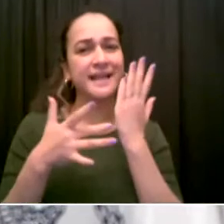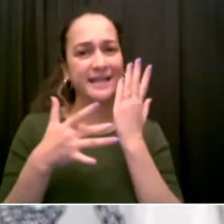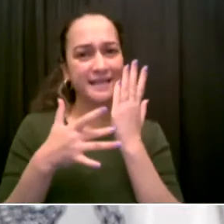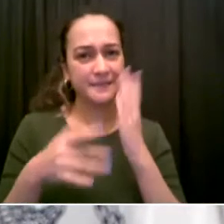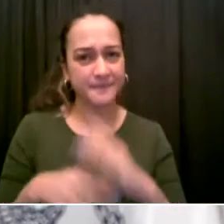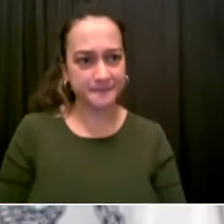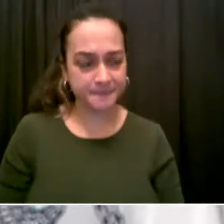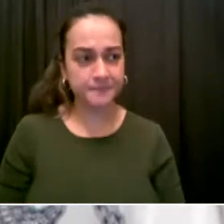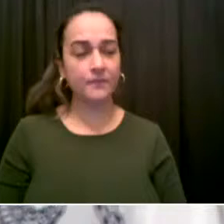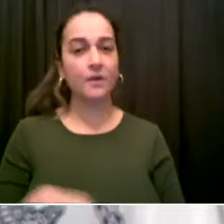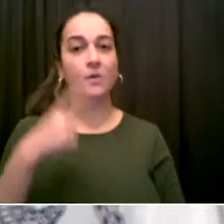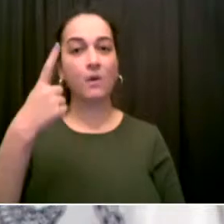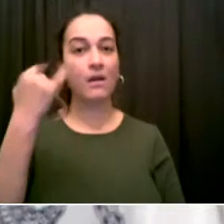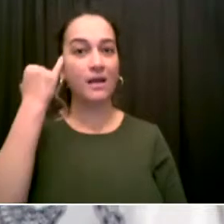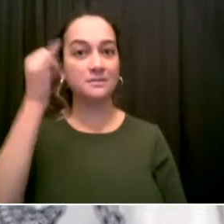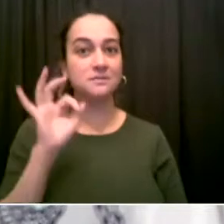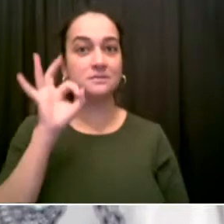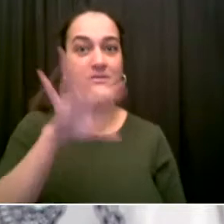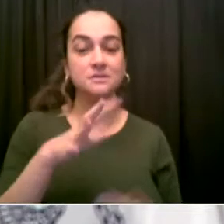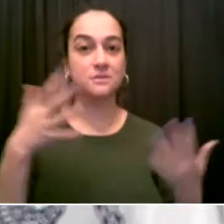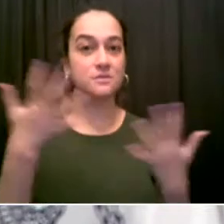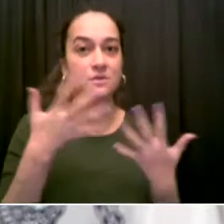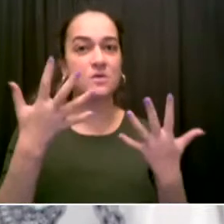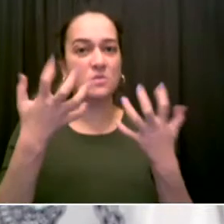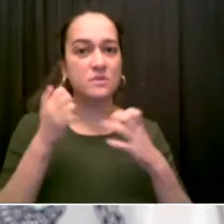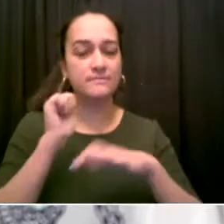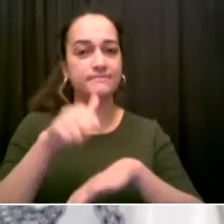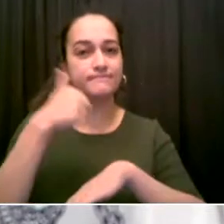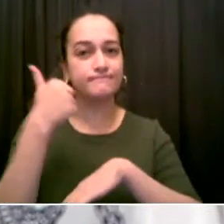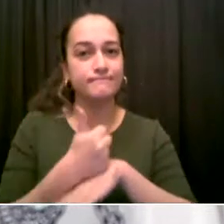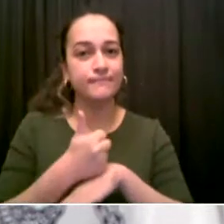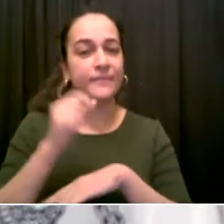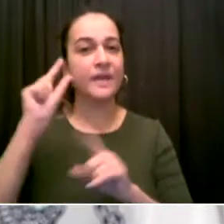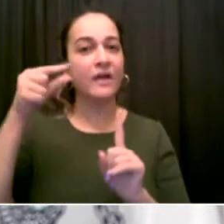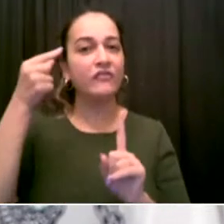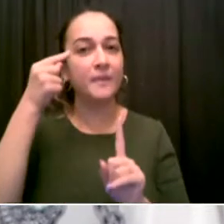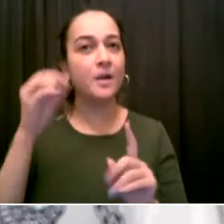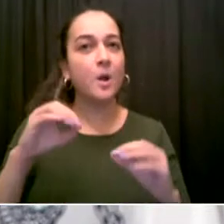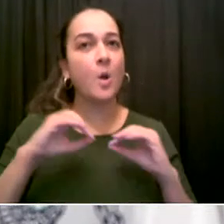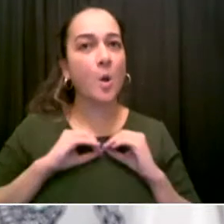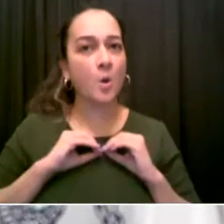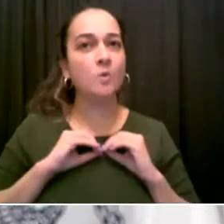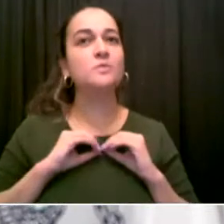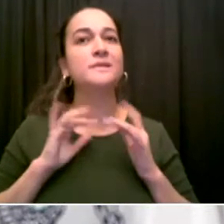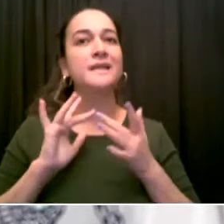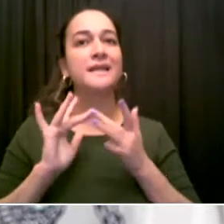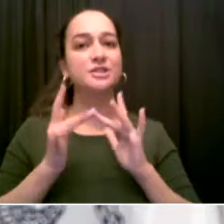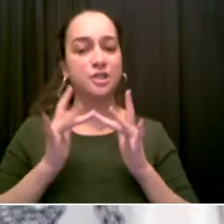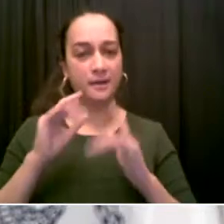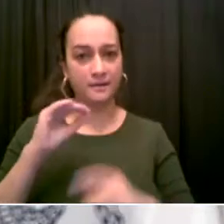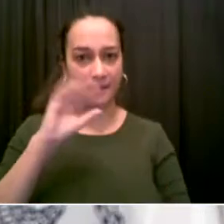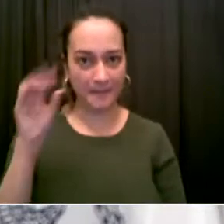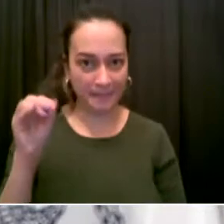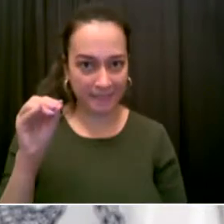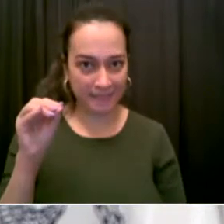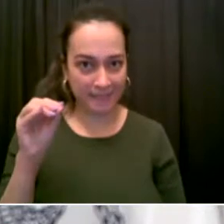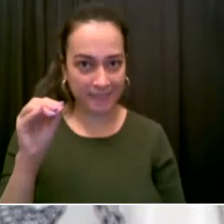BUT, ONE OF TMHE